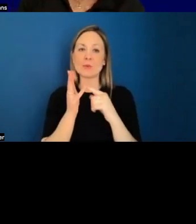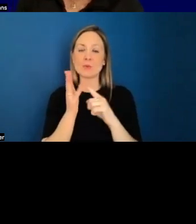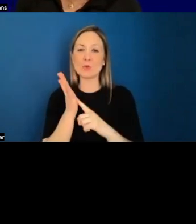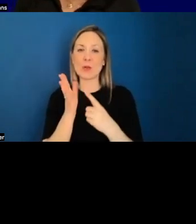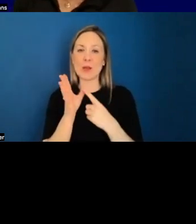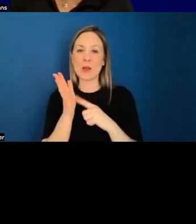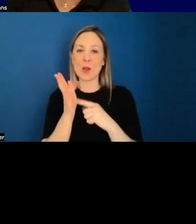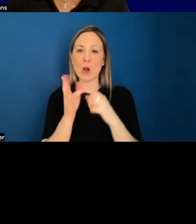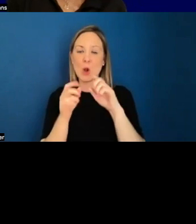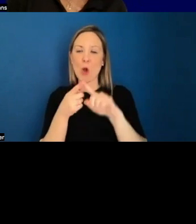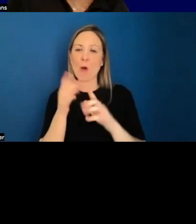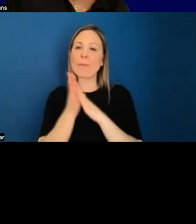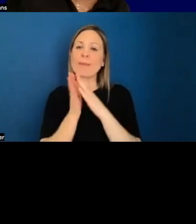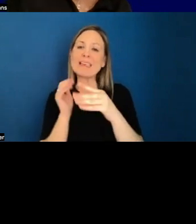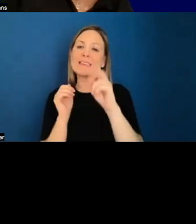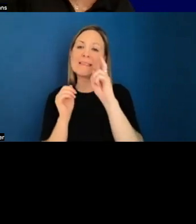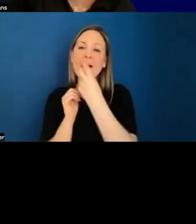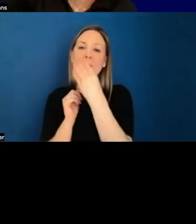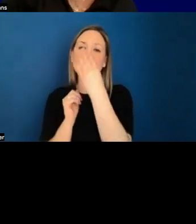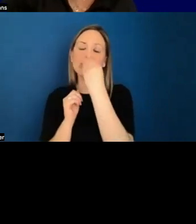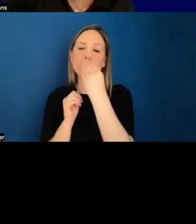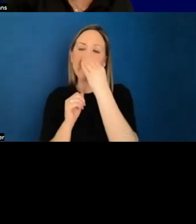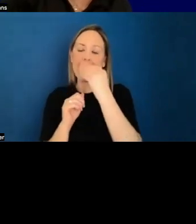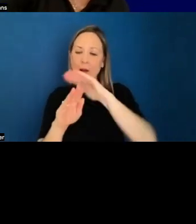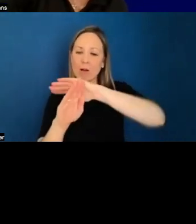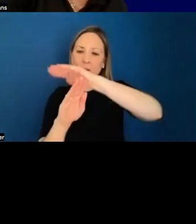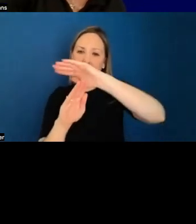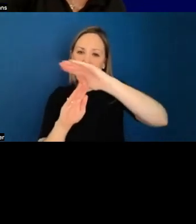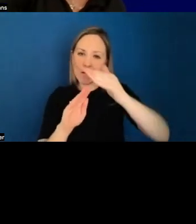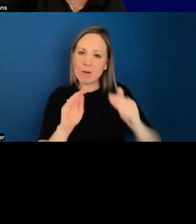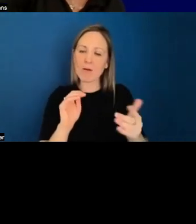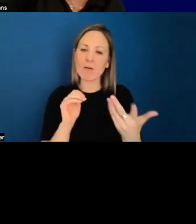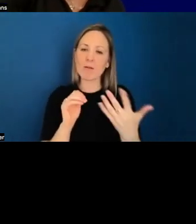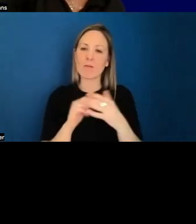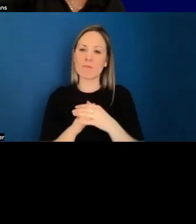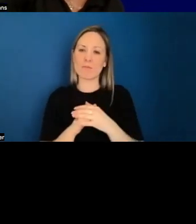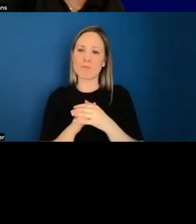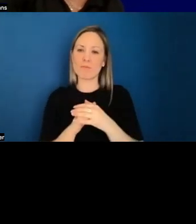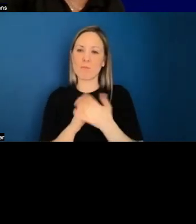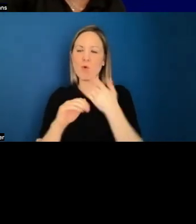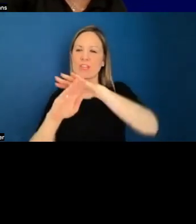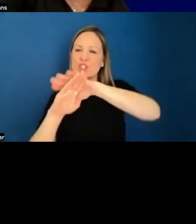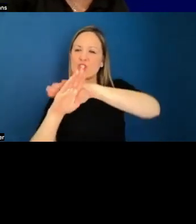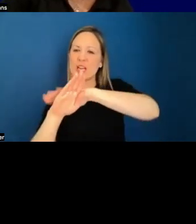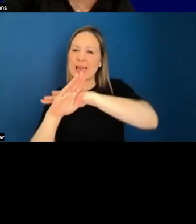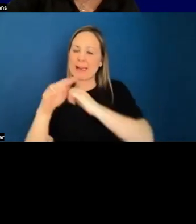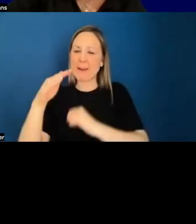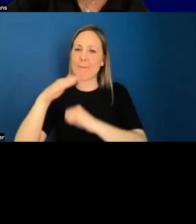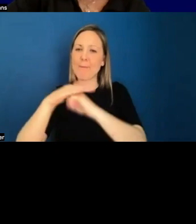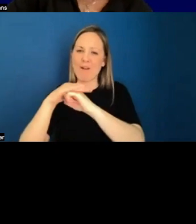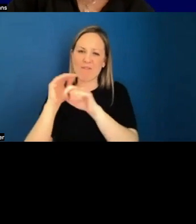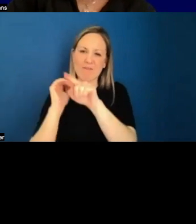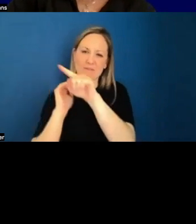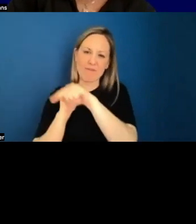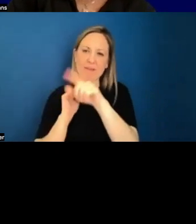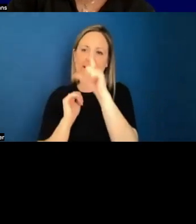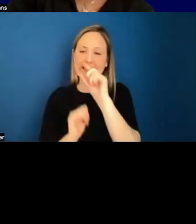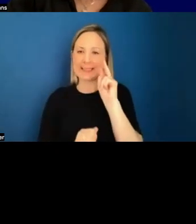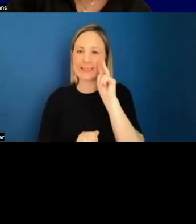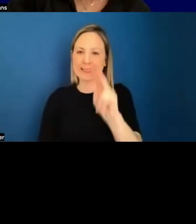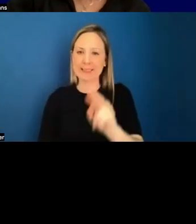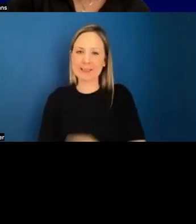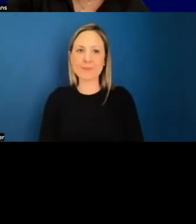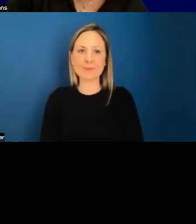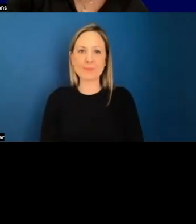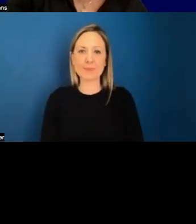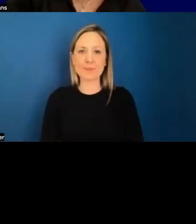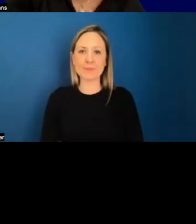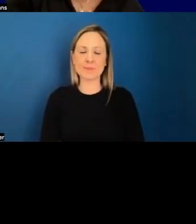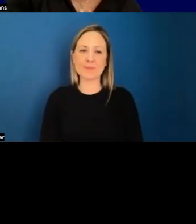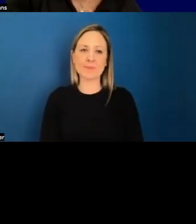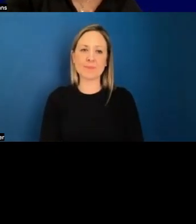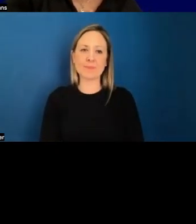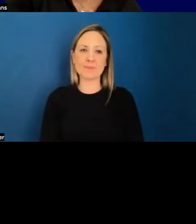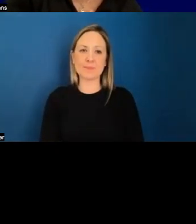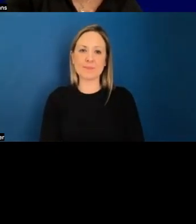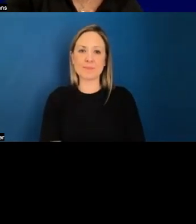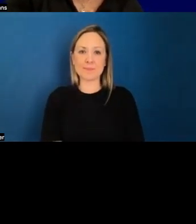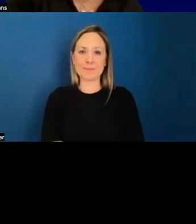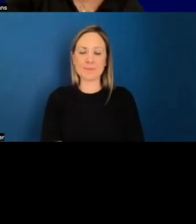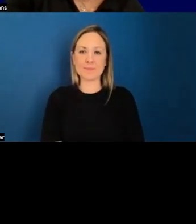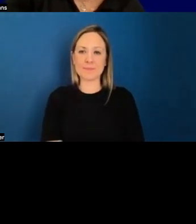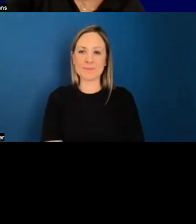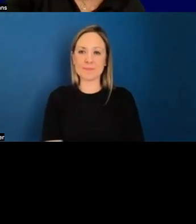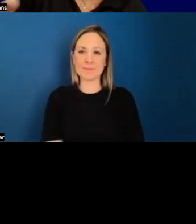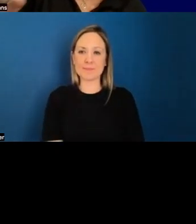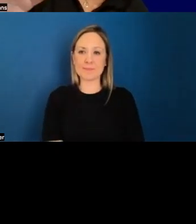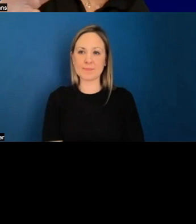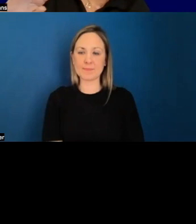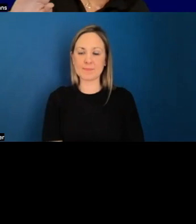brown shading on either side, just to one side of the brain, just above the midpoint.